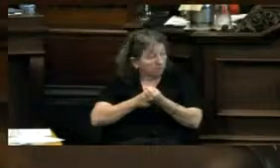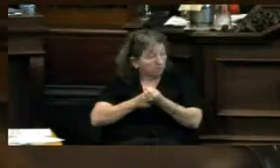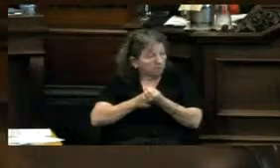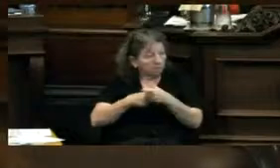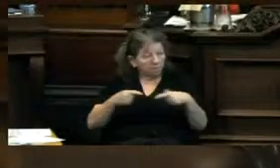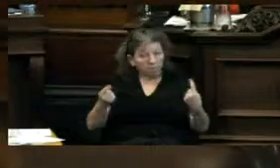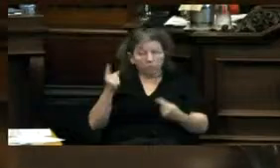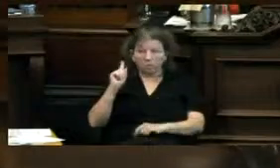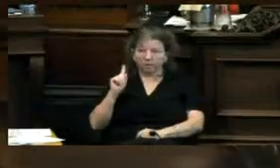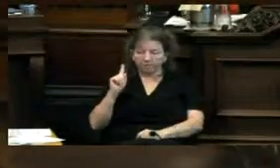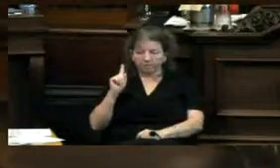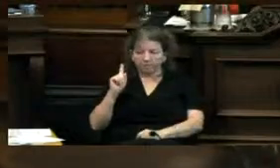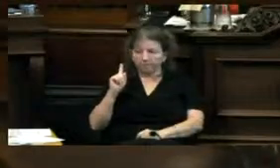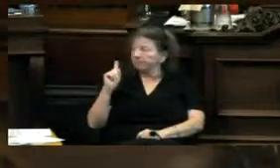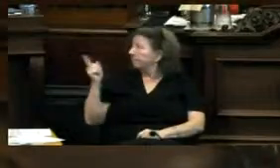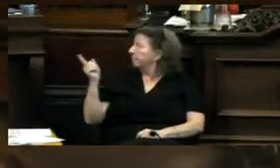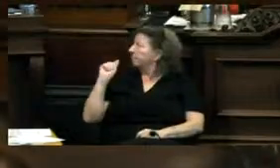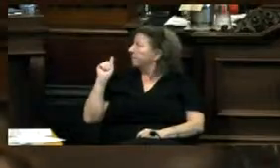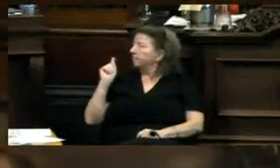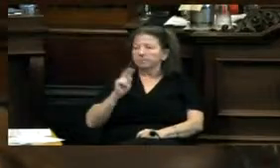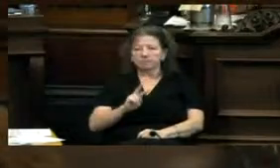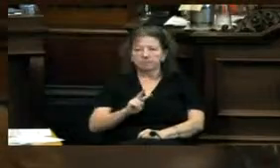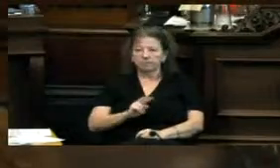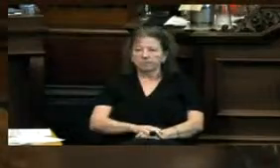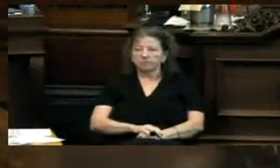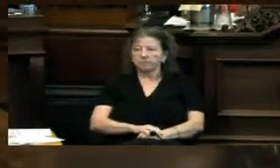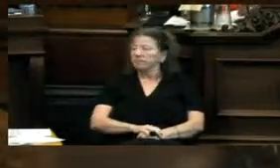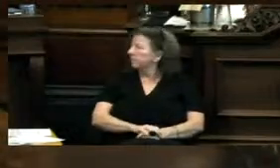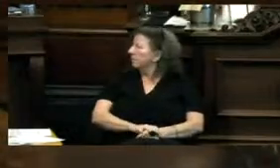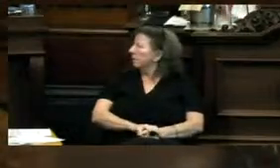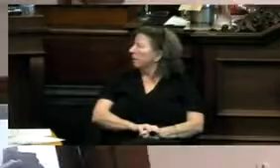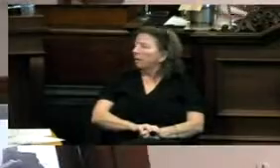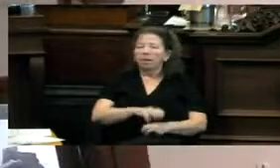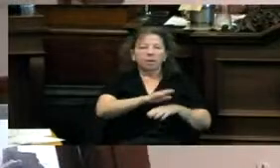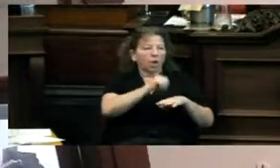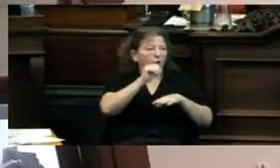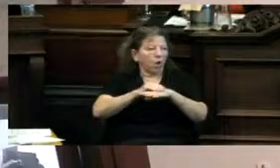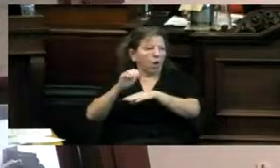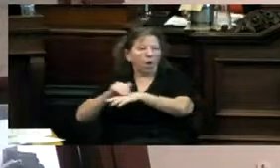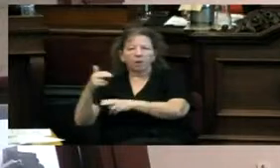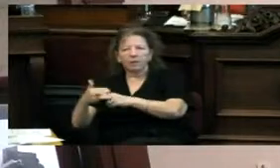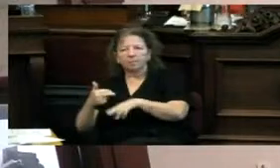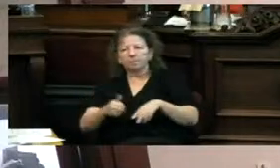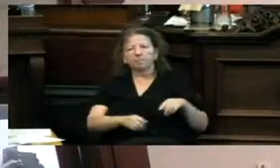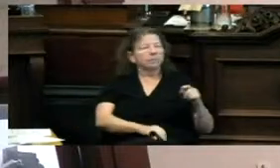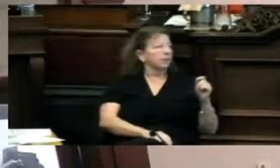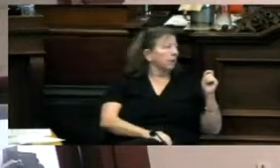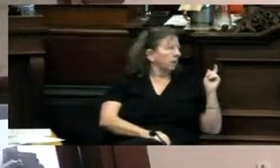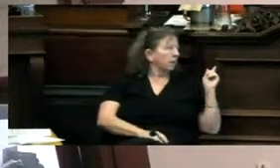been moved. Second. Now we vote. All in favor, say aye. Aye aye.